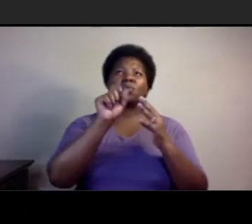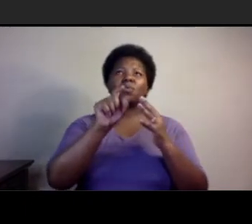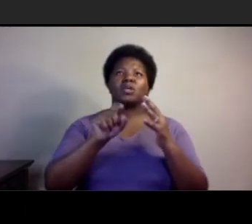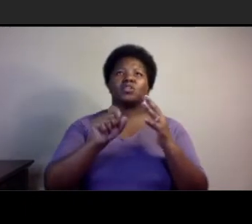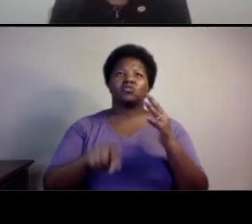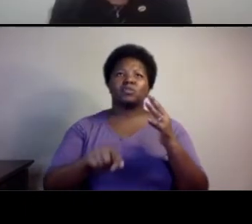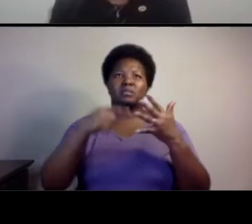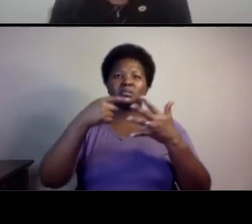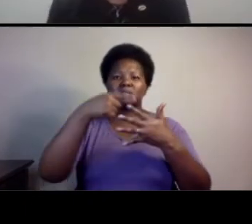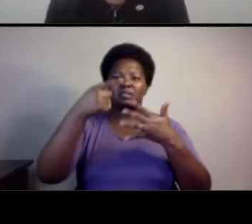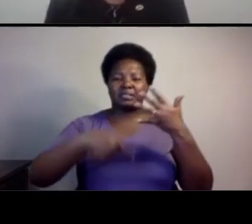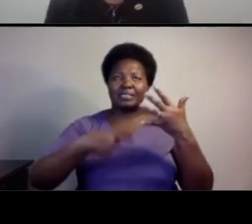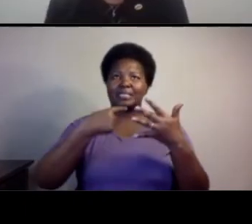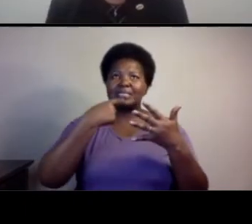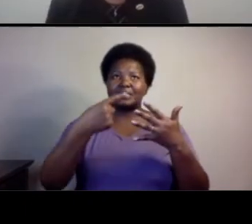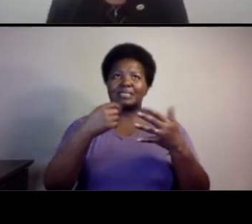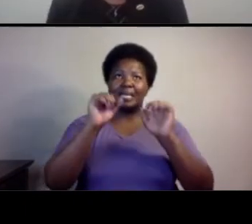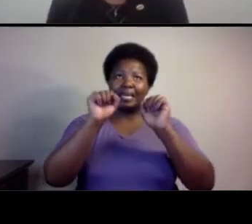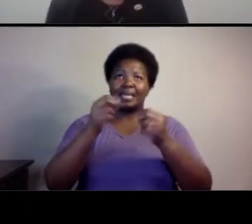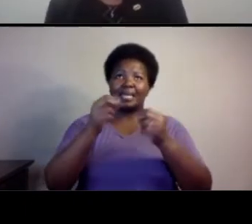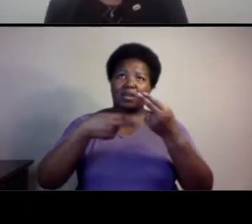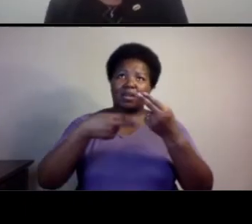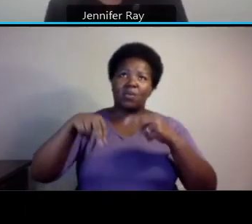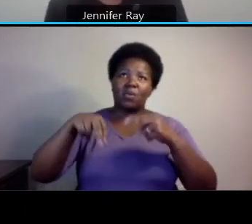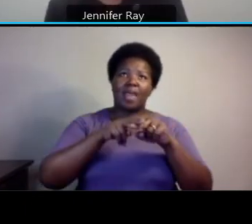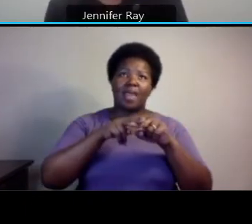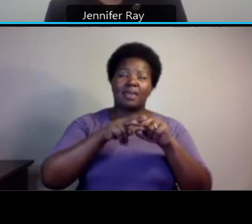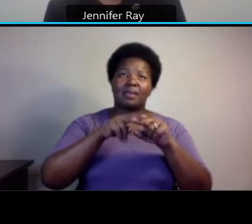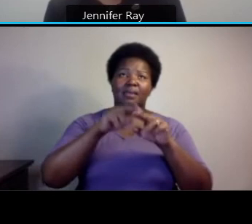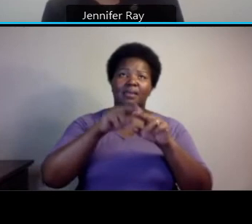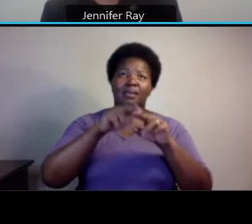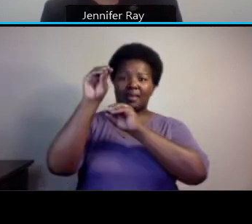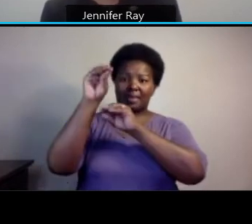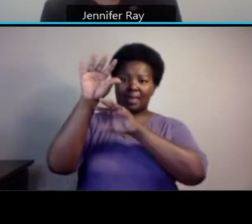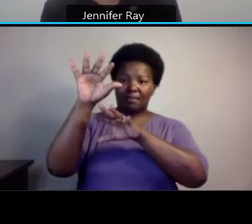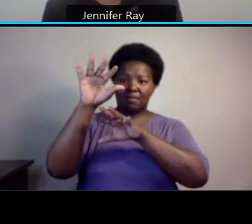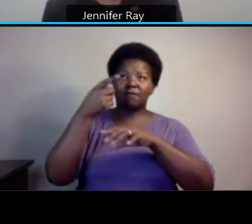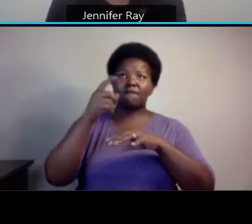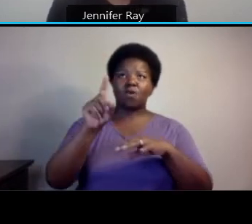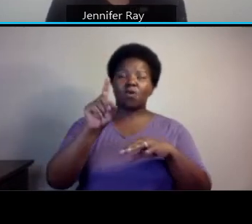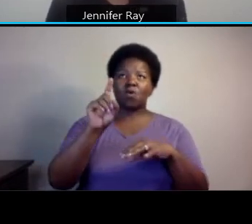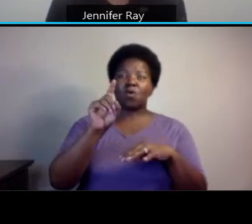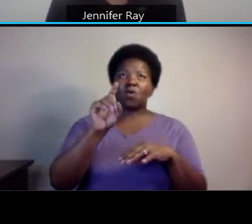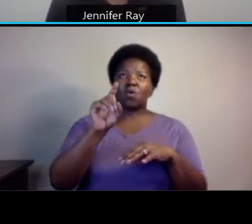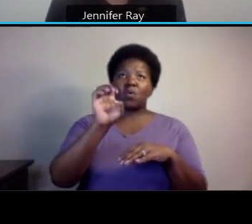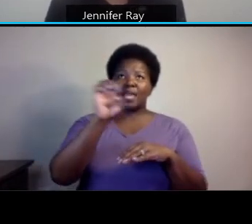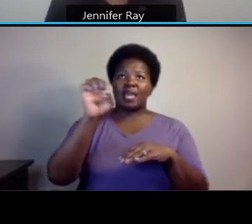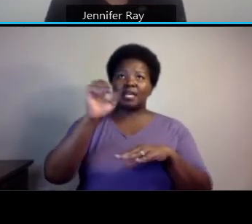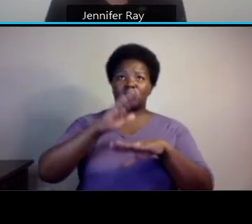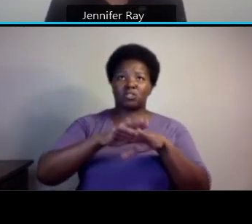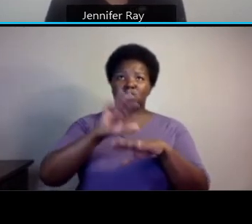is could you add cameras further east on florida on either side of trader joe's